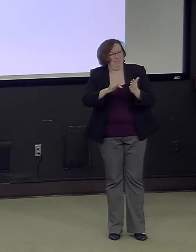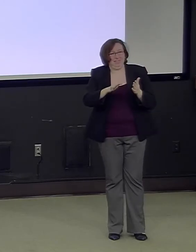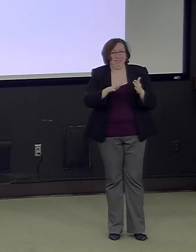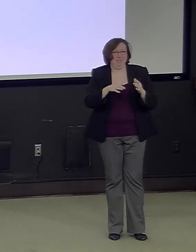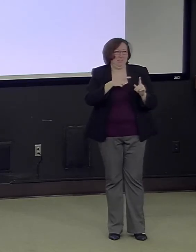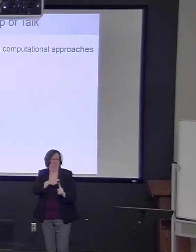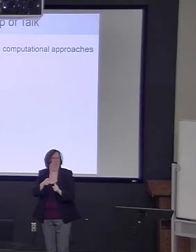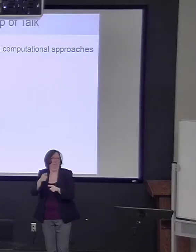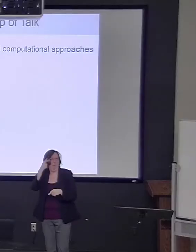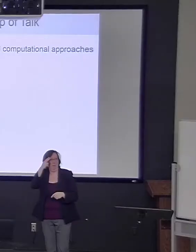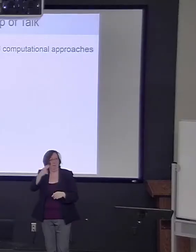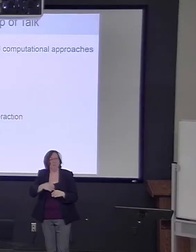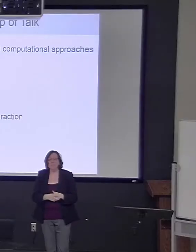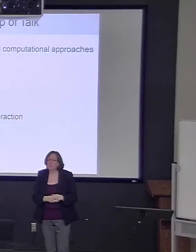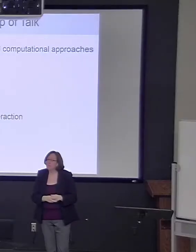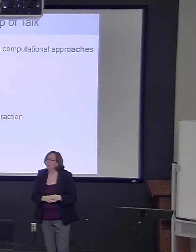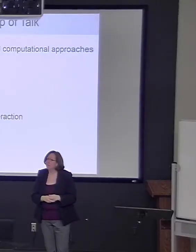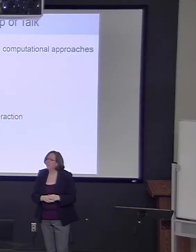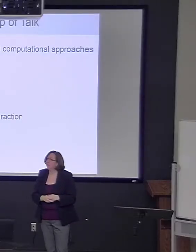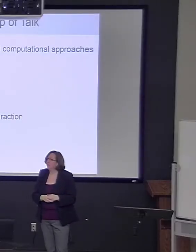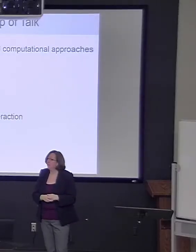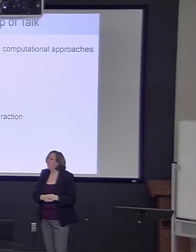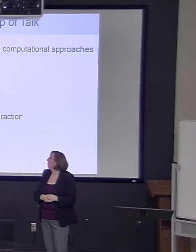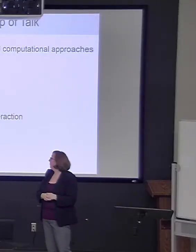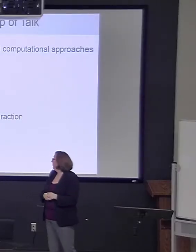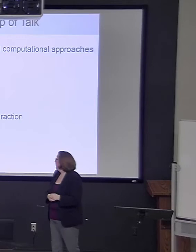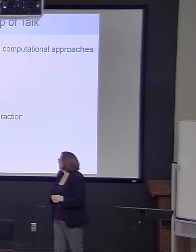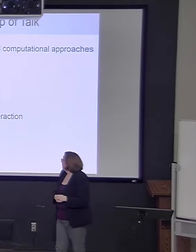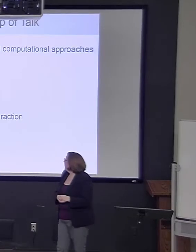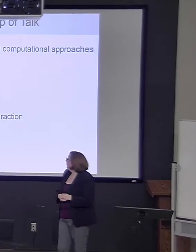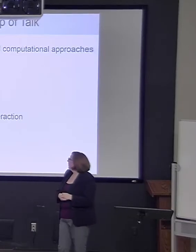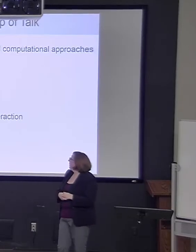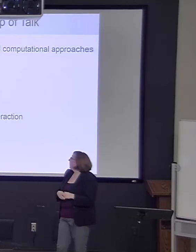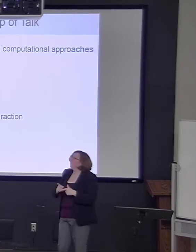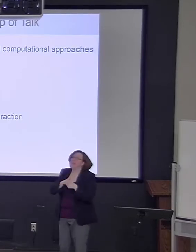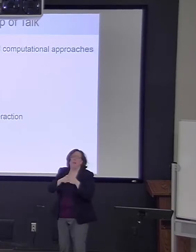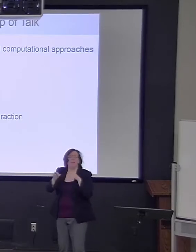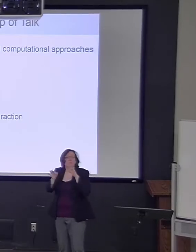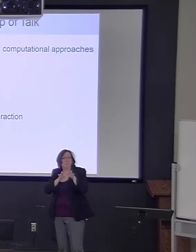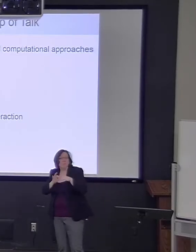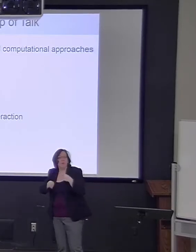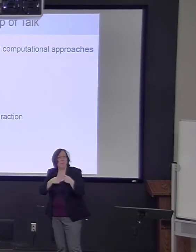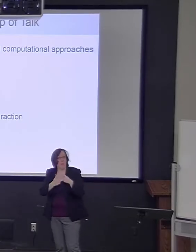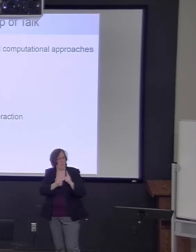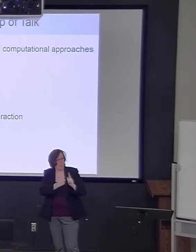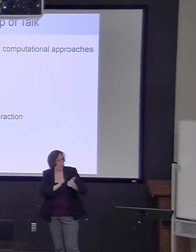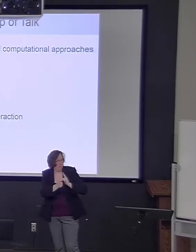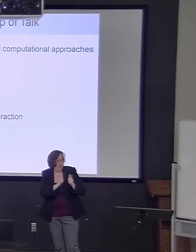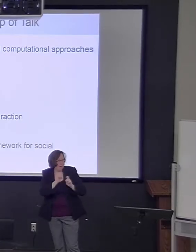the eye-to-eye interaction experiment, the talking and listening experiment.